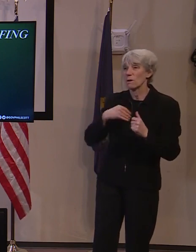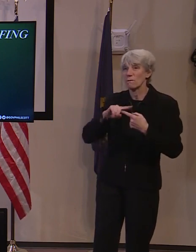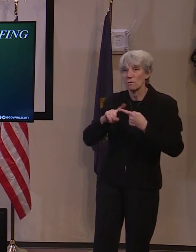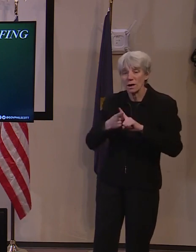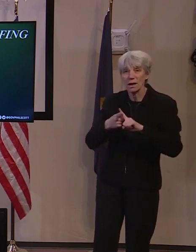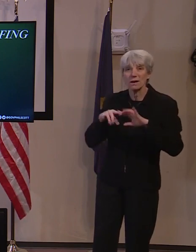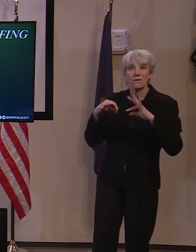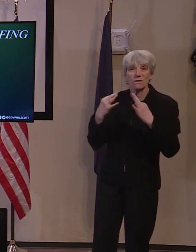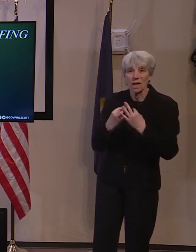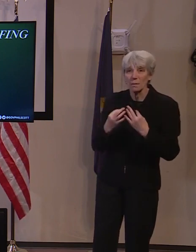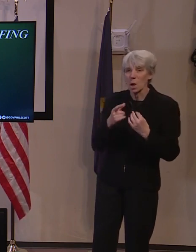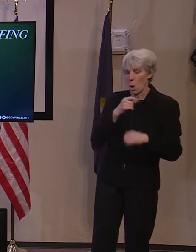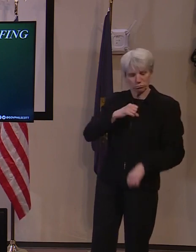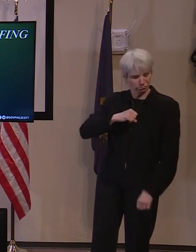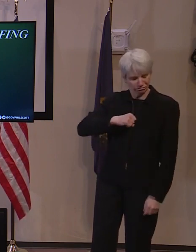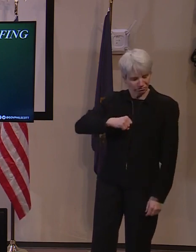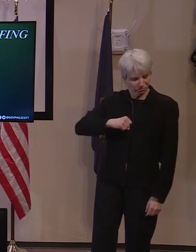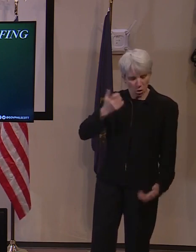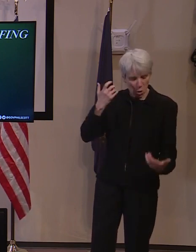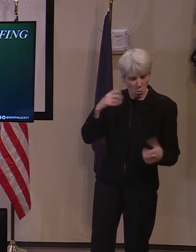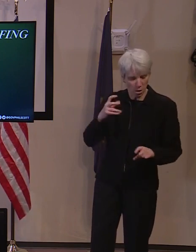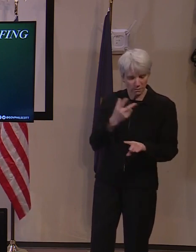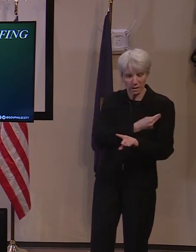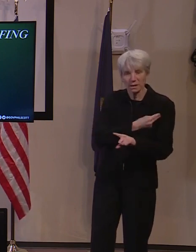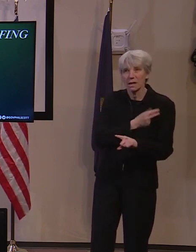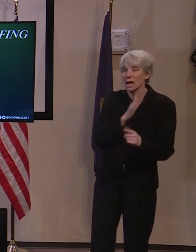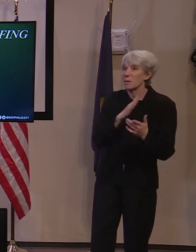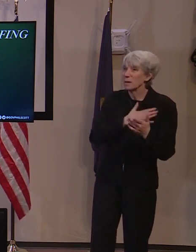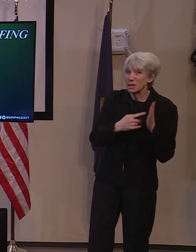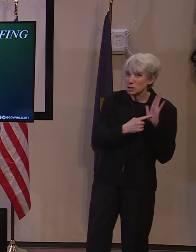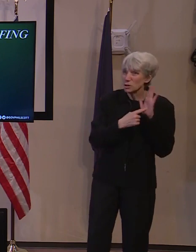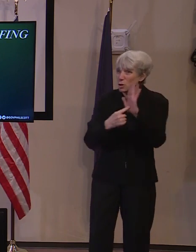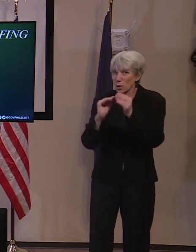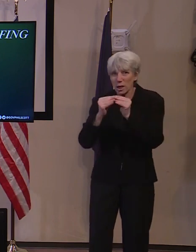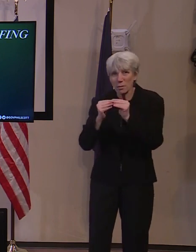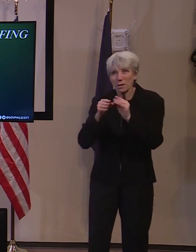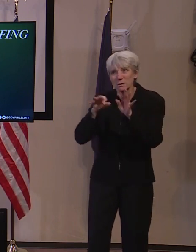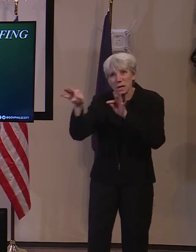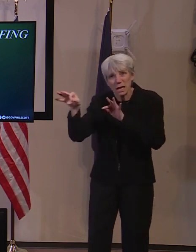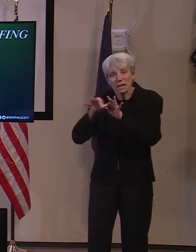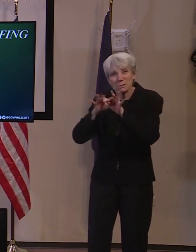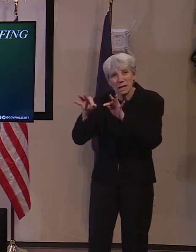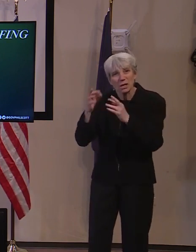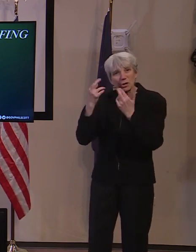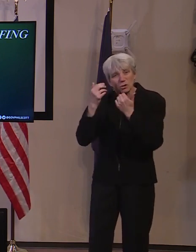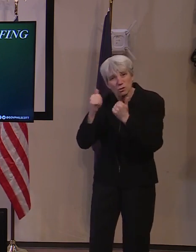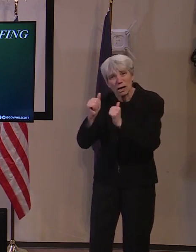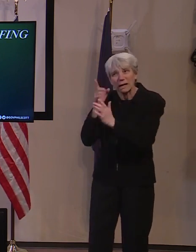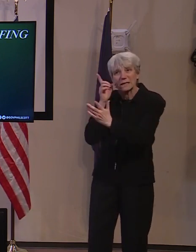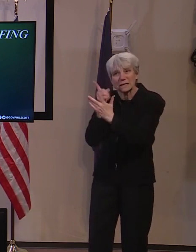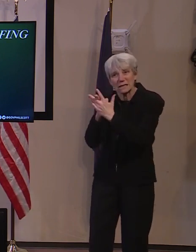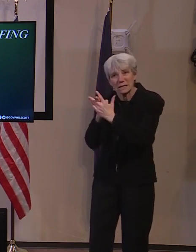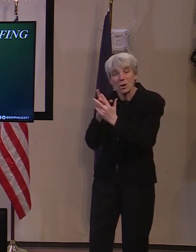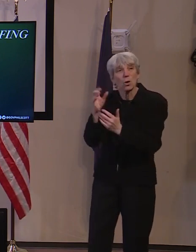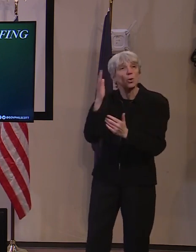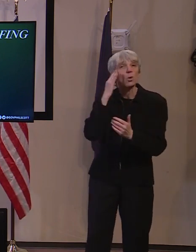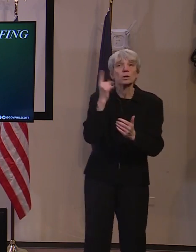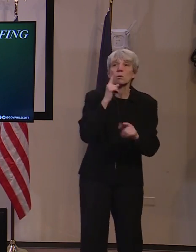help them understand this data or, if someone has not yet vaccinated their child, help them understand the